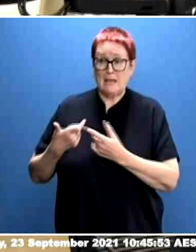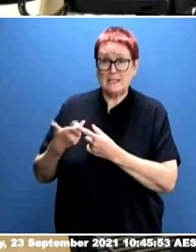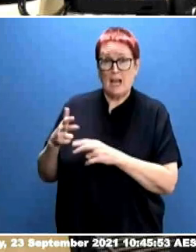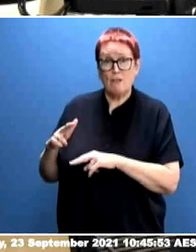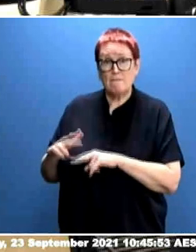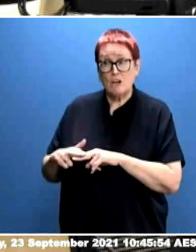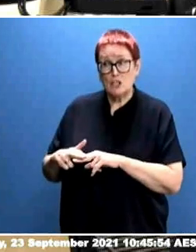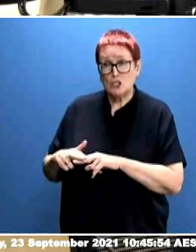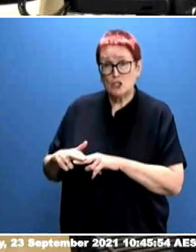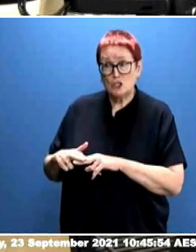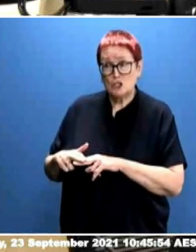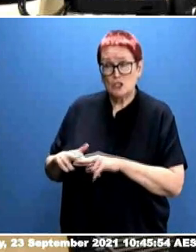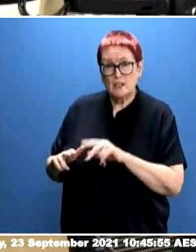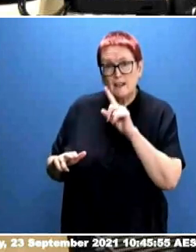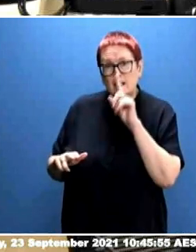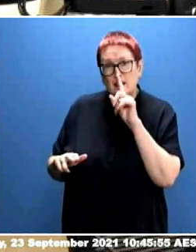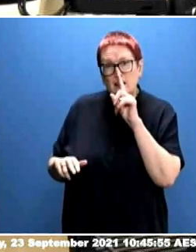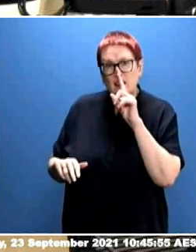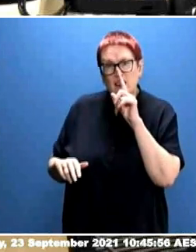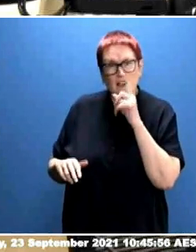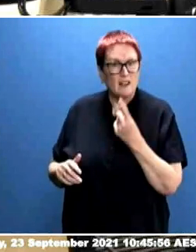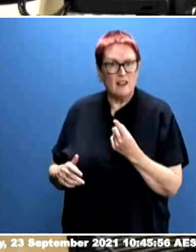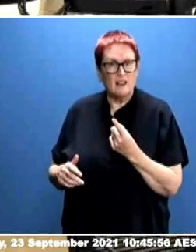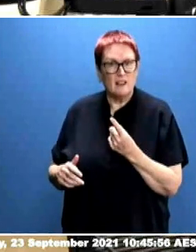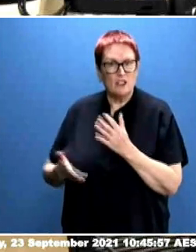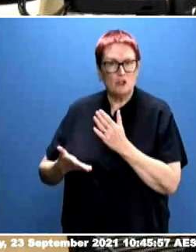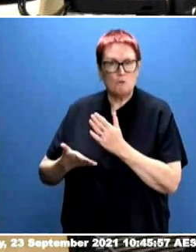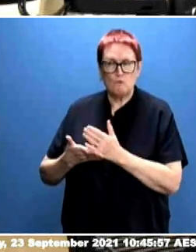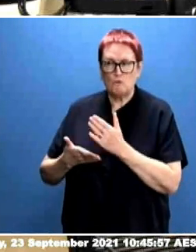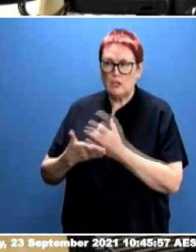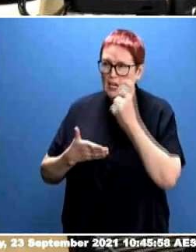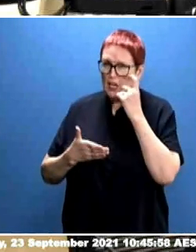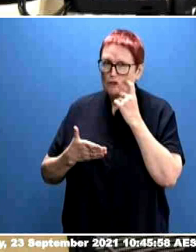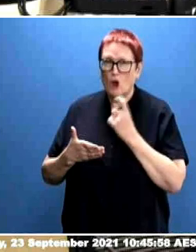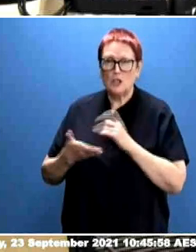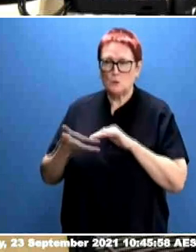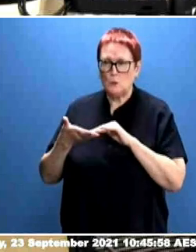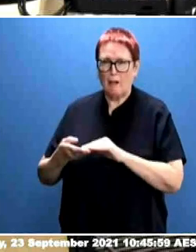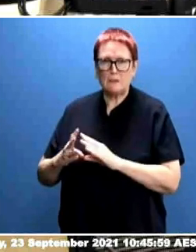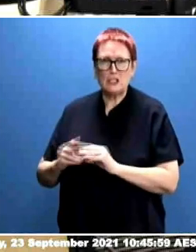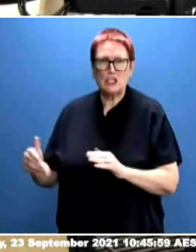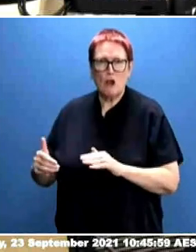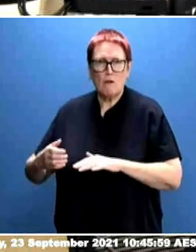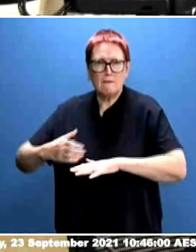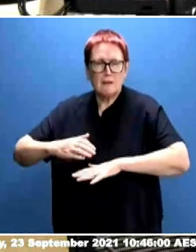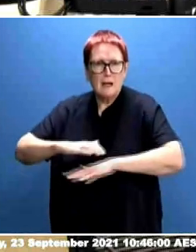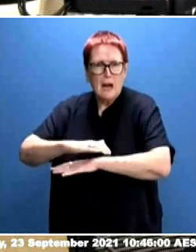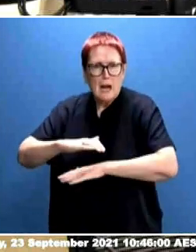to be performing that primary function or role of attempting to address those underlying complex disability needs;